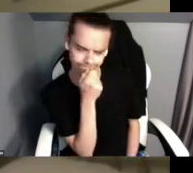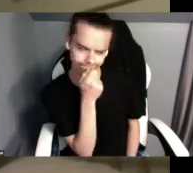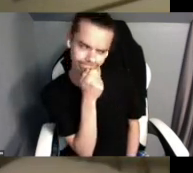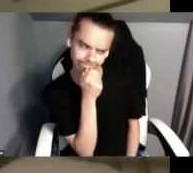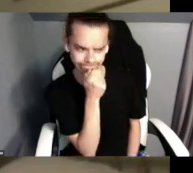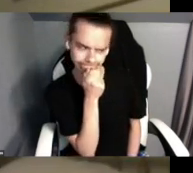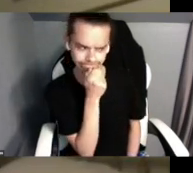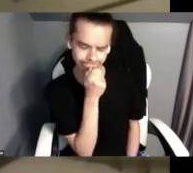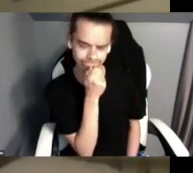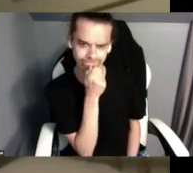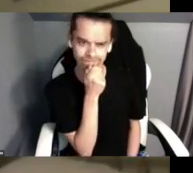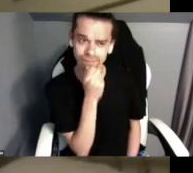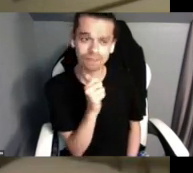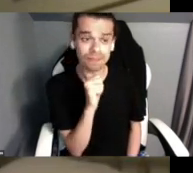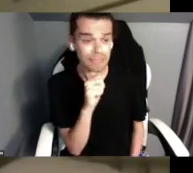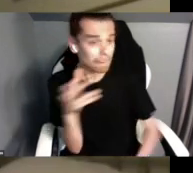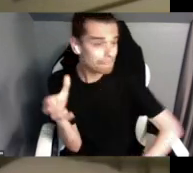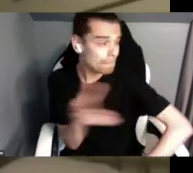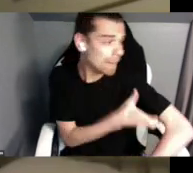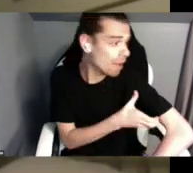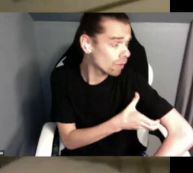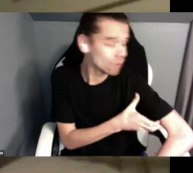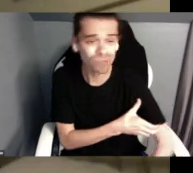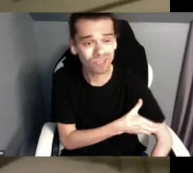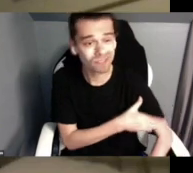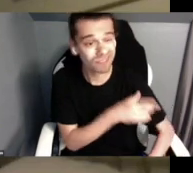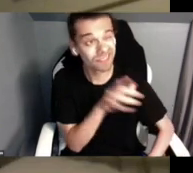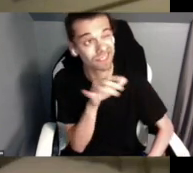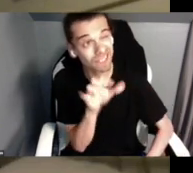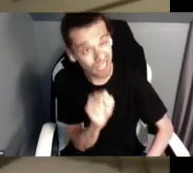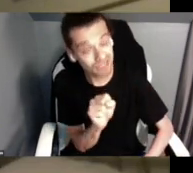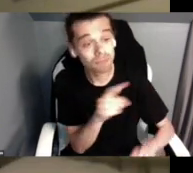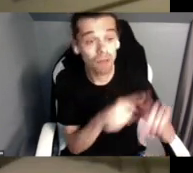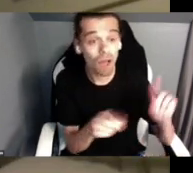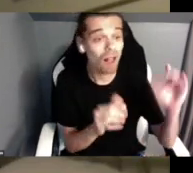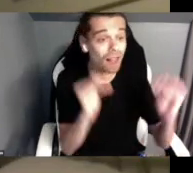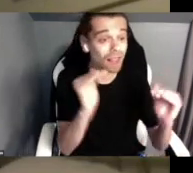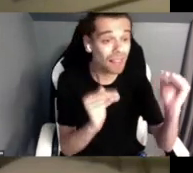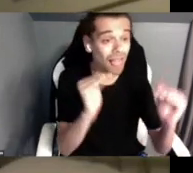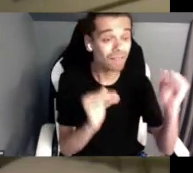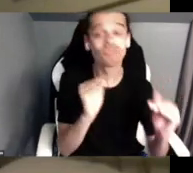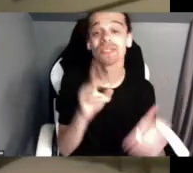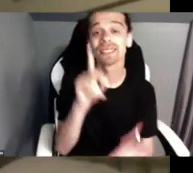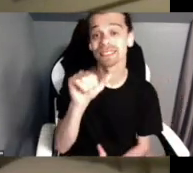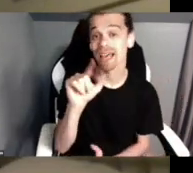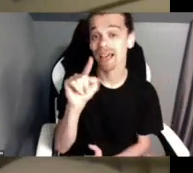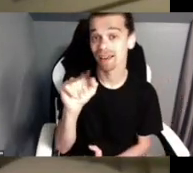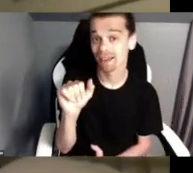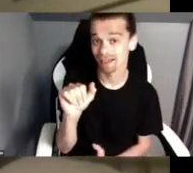but also enhances the level of data that is collected.